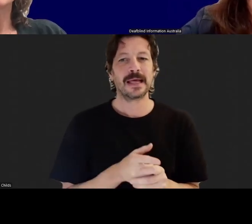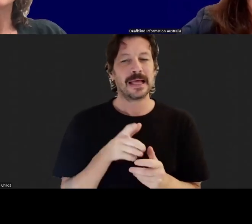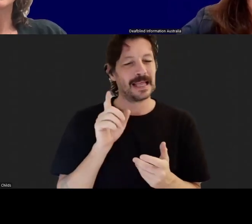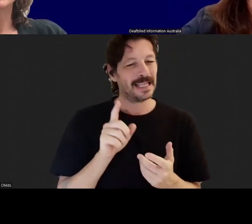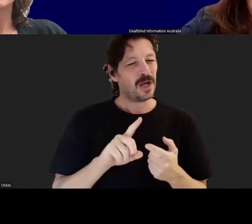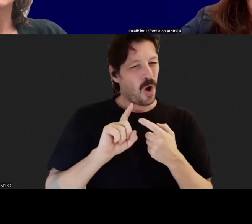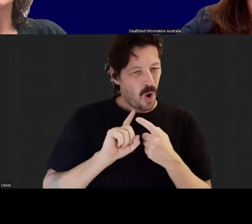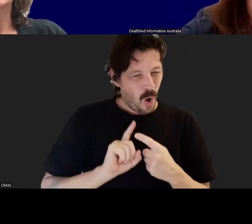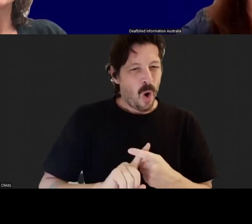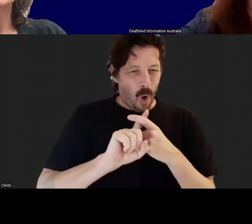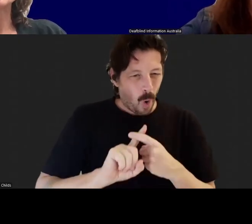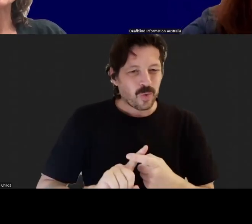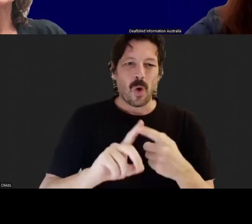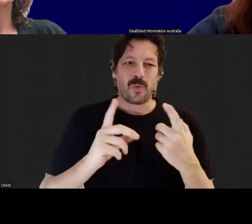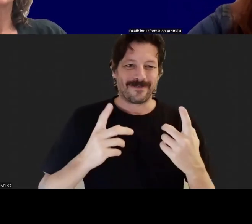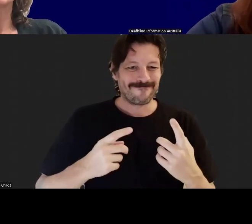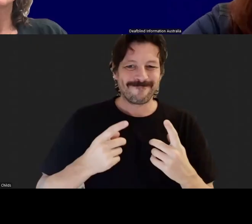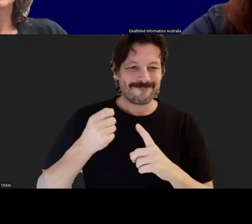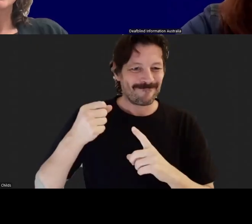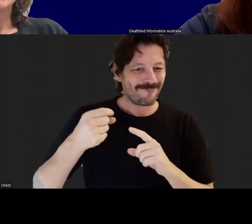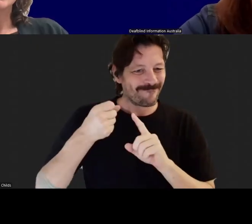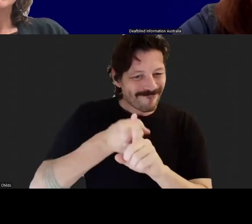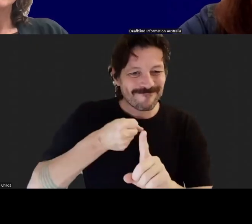thing that we are all working towards.